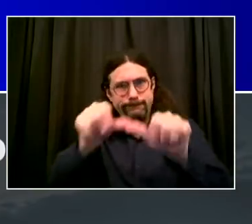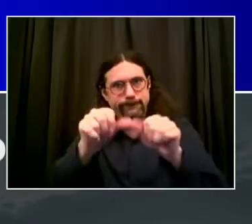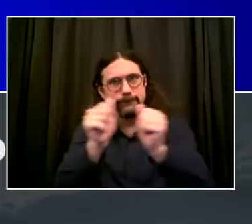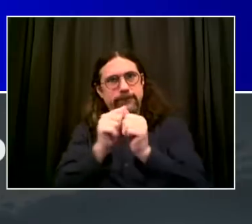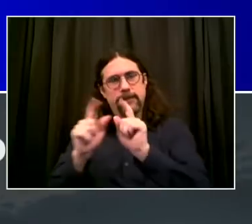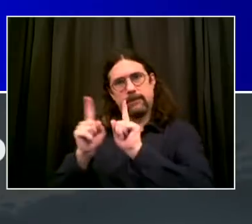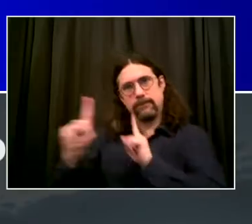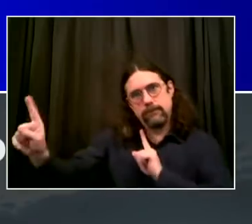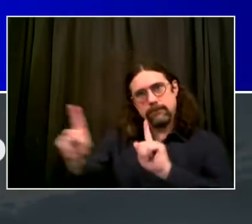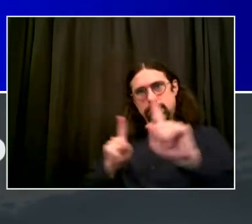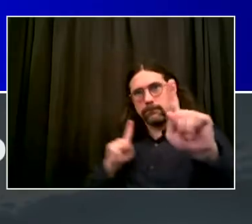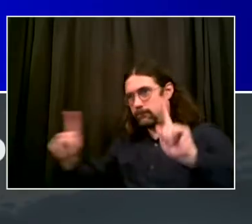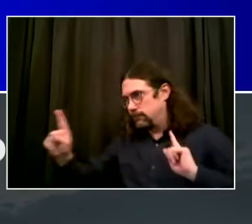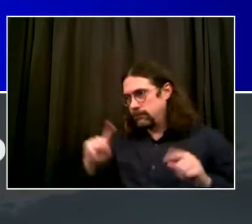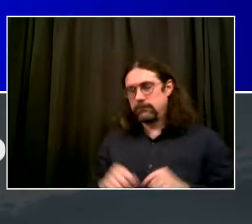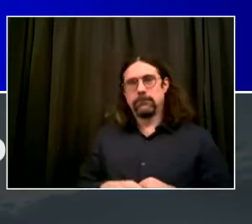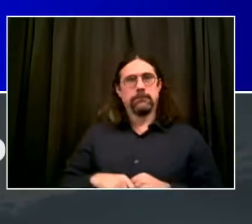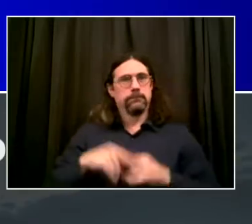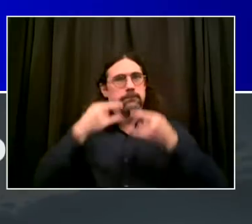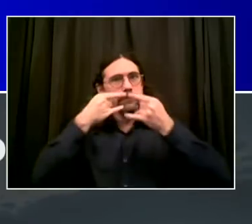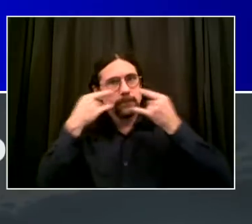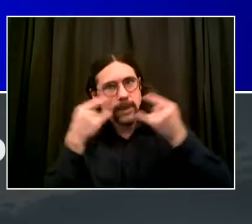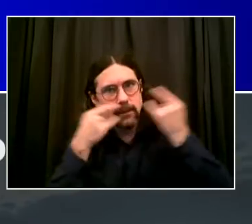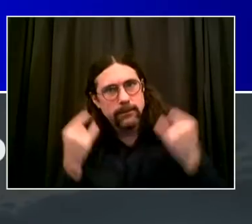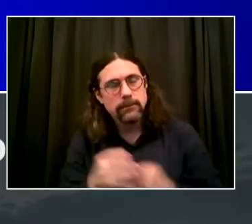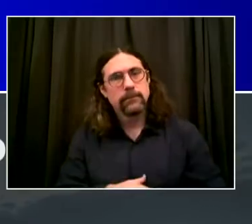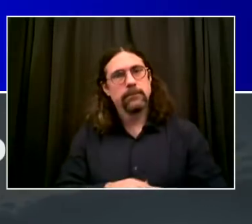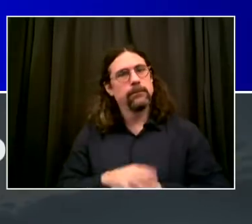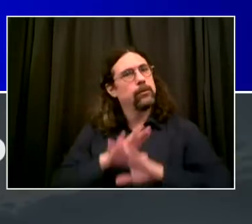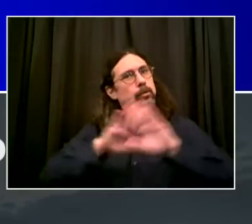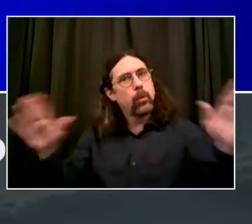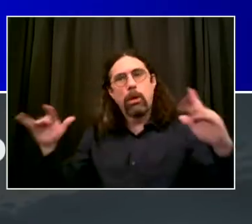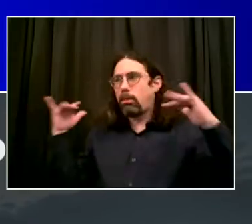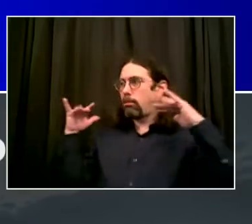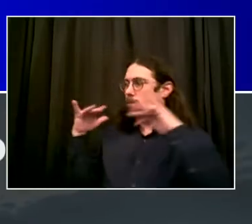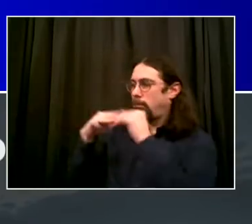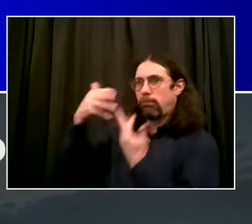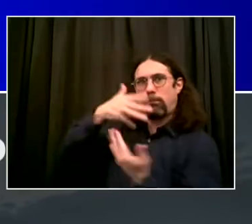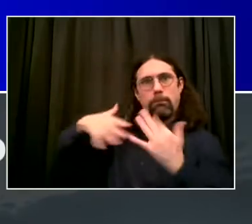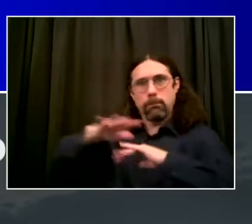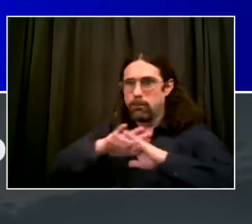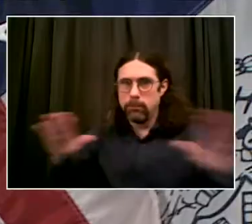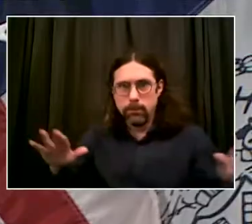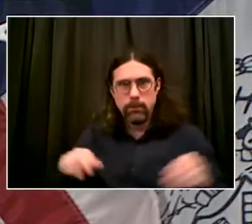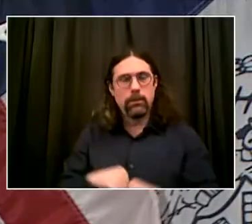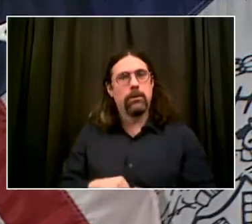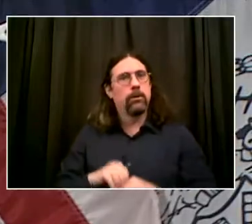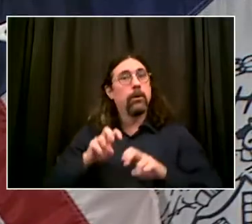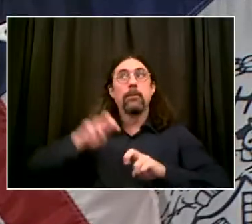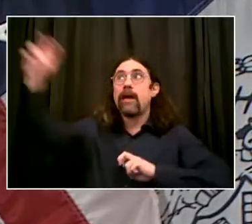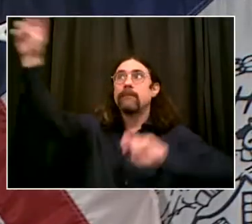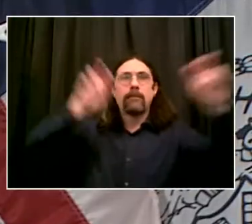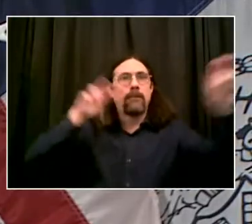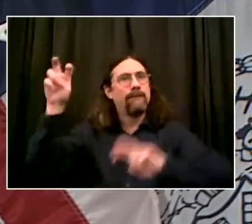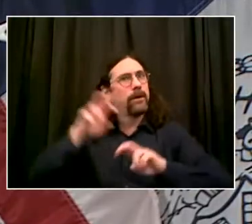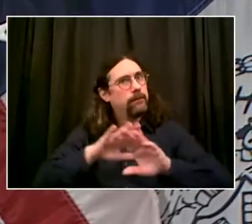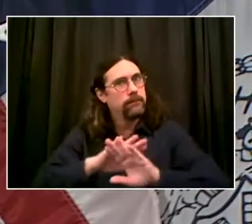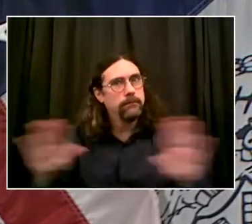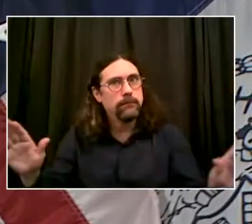THE ANSWER, GET TESTED, PRACTICE SOCIAL DISTANCING. WE KEEP DOING EVERYTHING AND GET THIS BACK